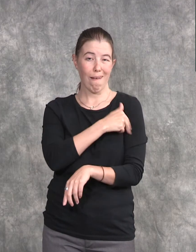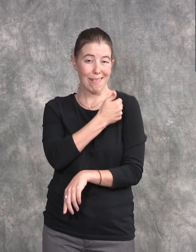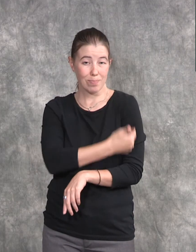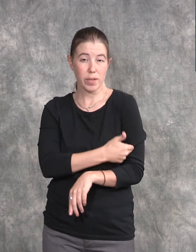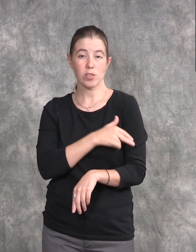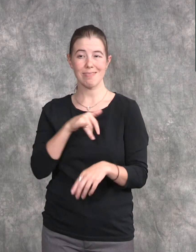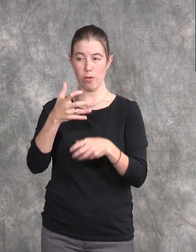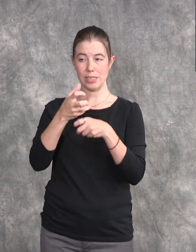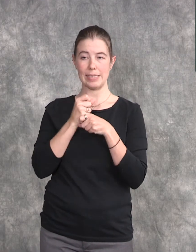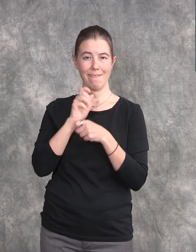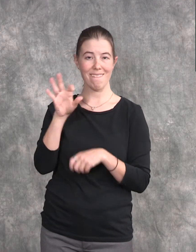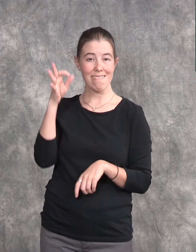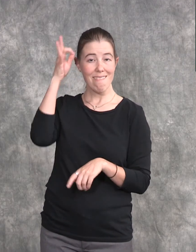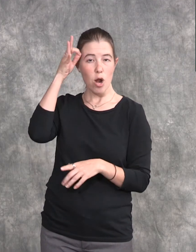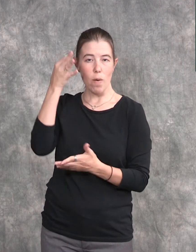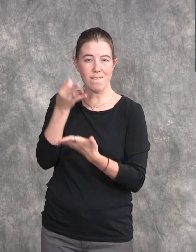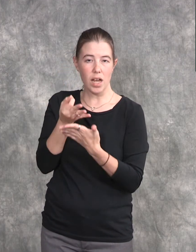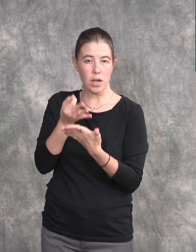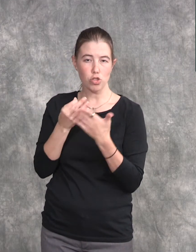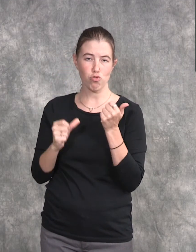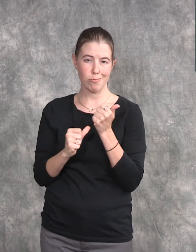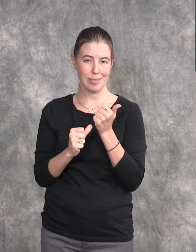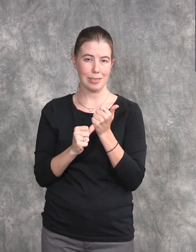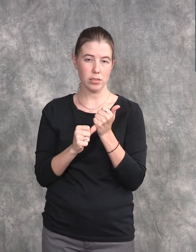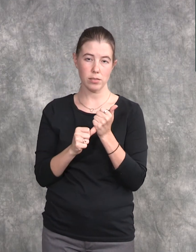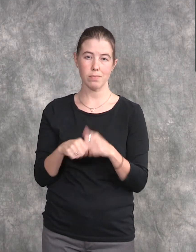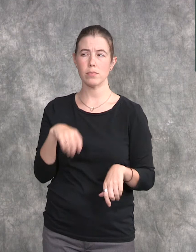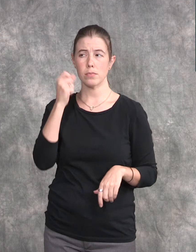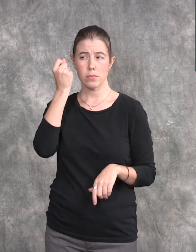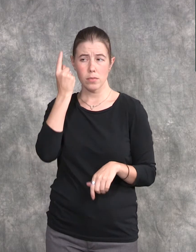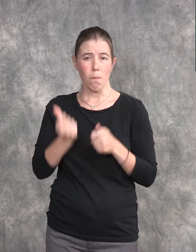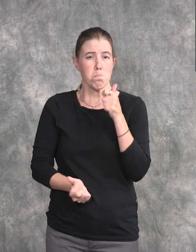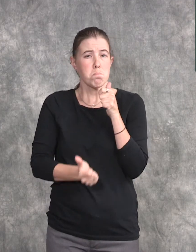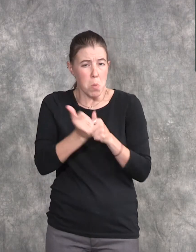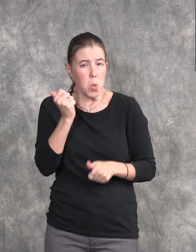applies to hospitals that receive federal financial assistance.